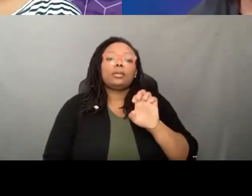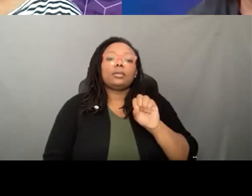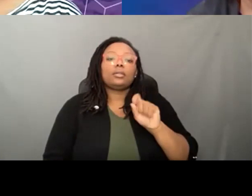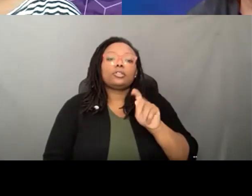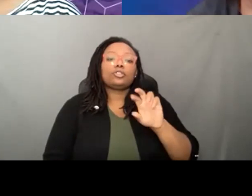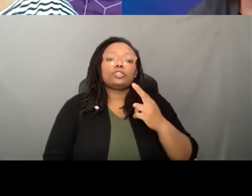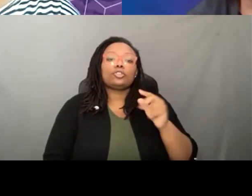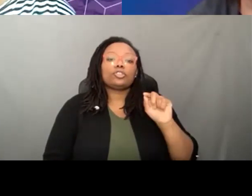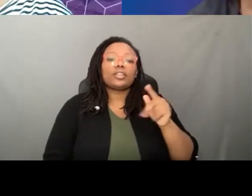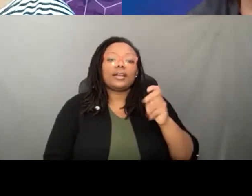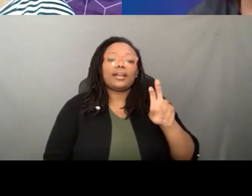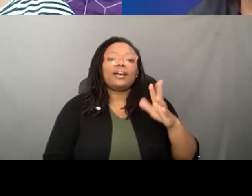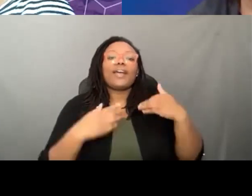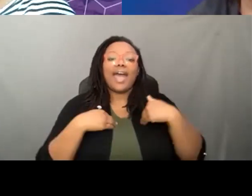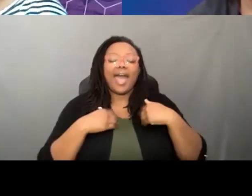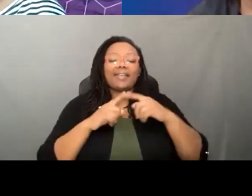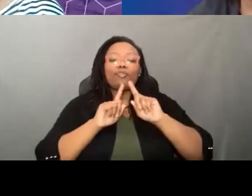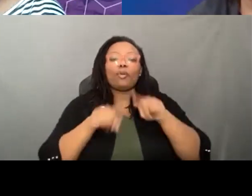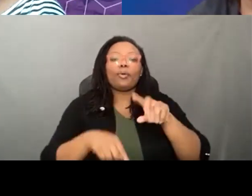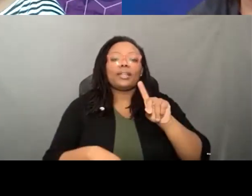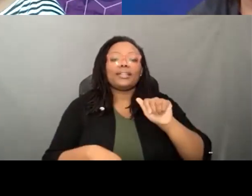that includes all of these report requirements.